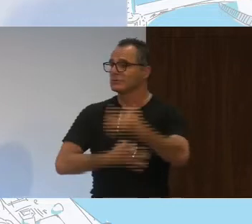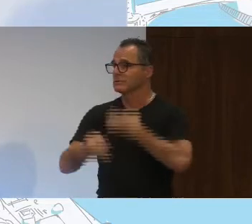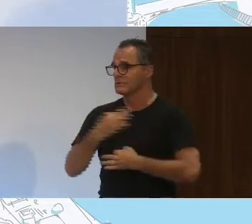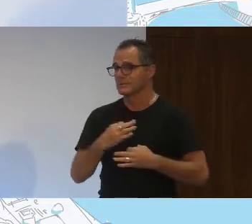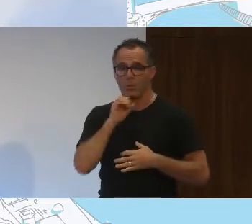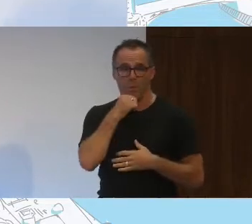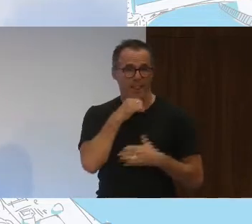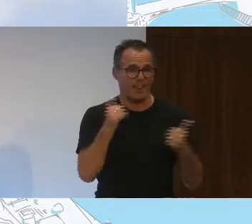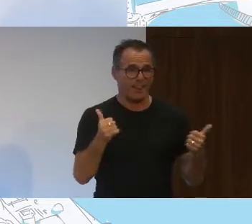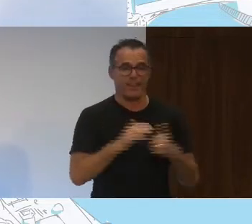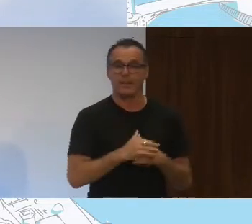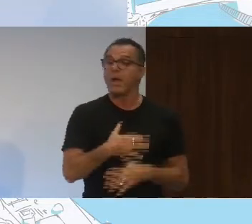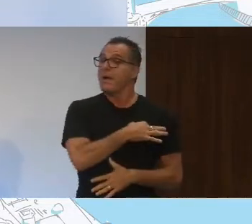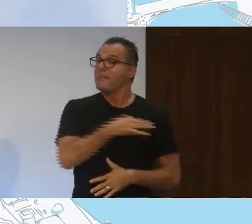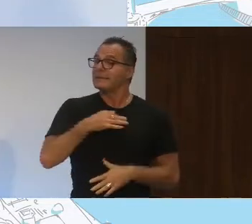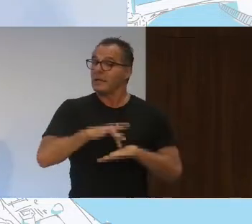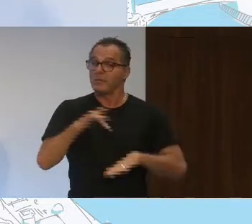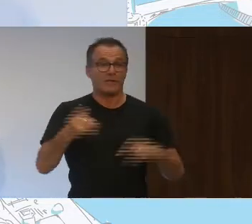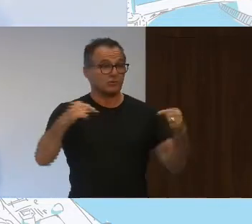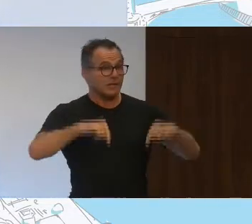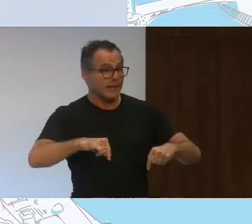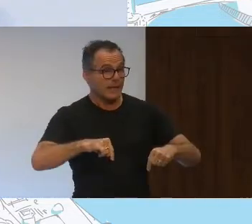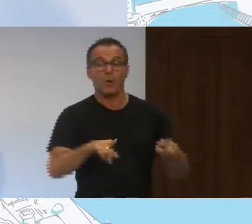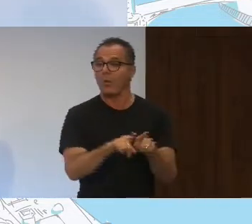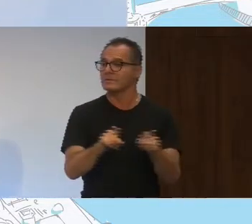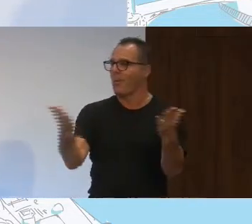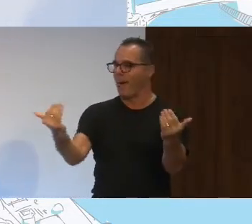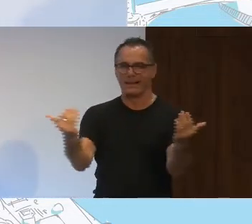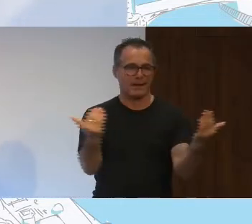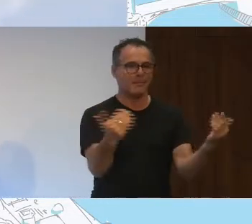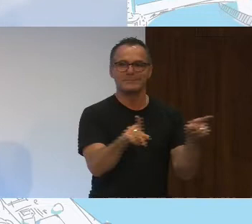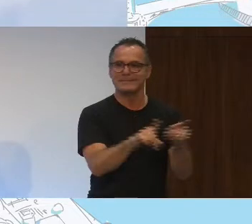And if you're a medical professional in the room, welcome as well. That's fantastic to have you here,